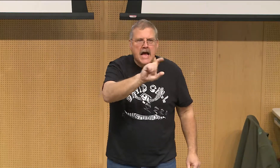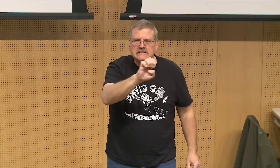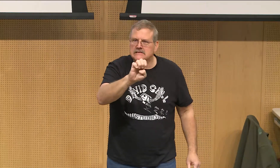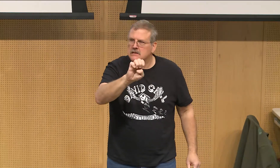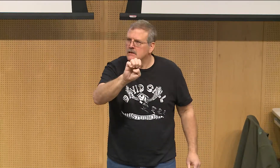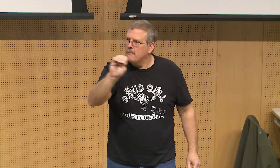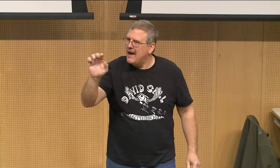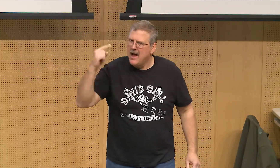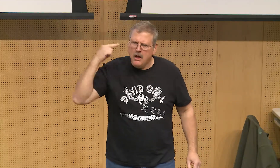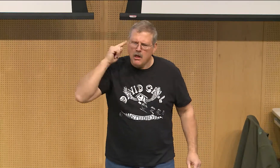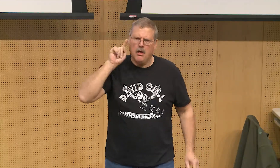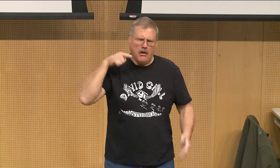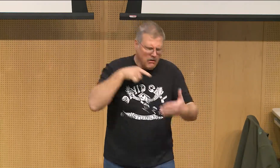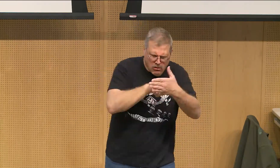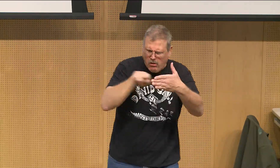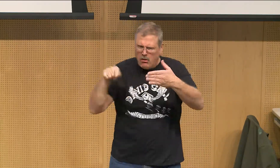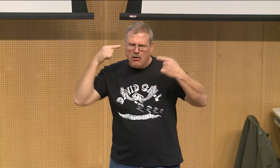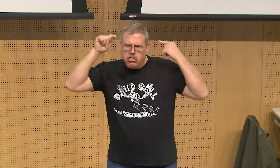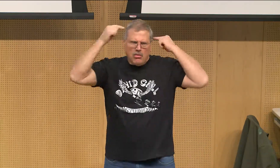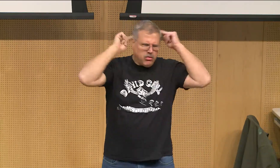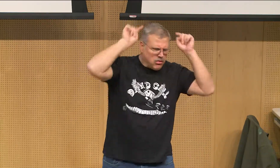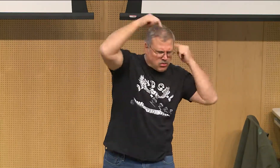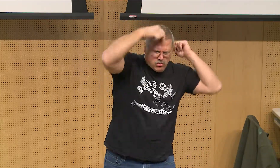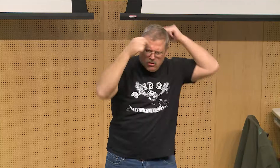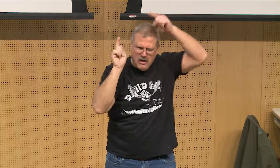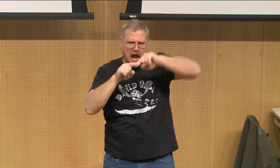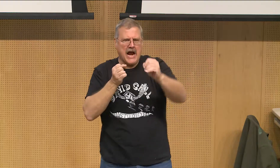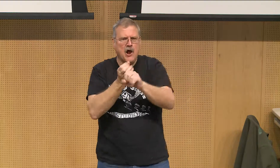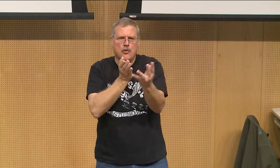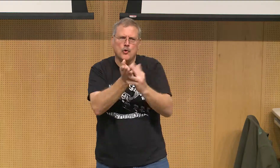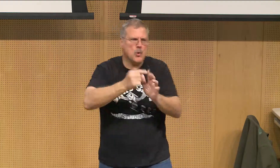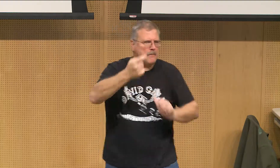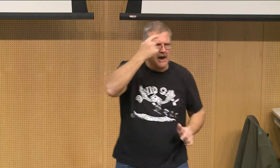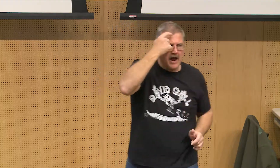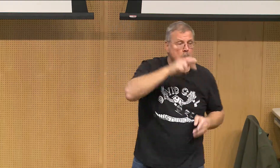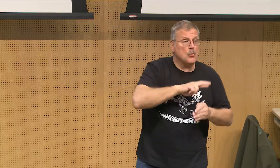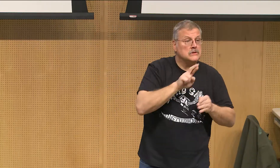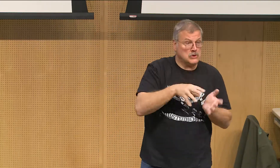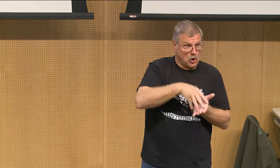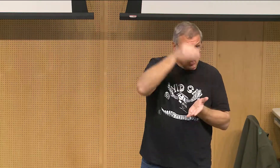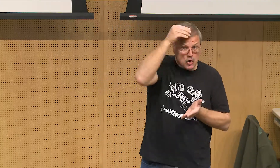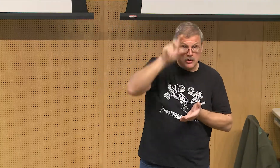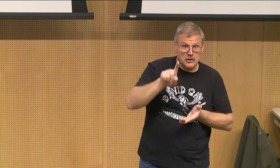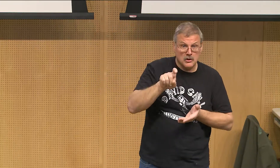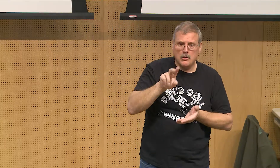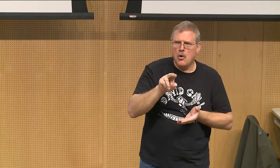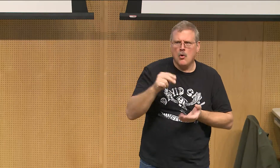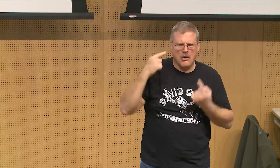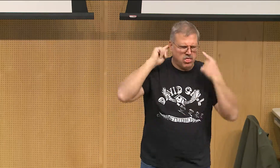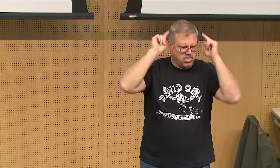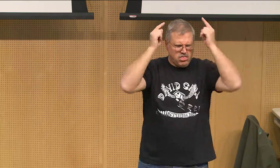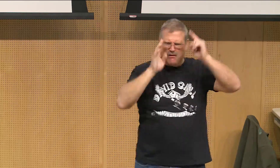It's a maze. It follows the maze, constantly bouncing off of walls and corners, and what's learned?